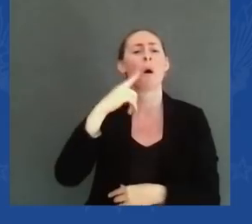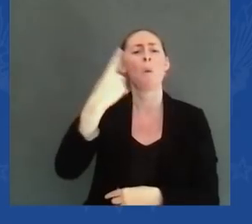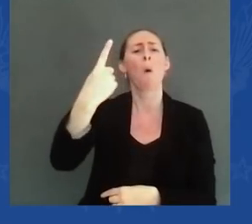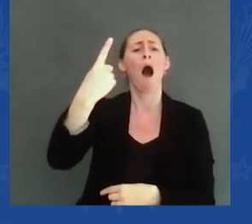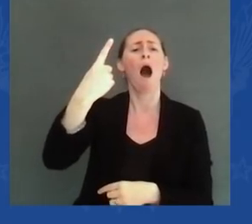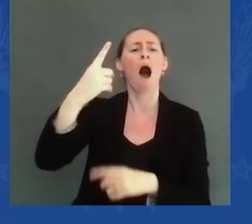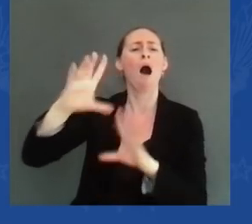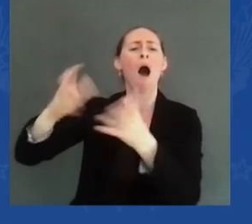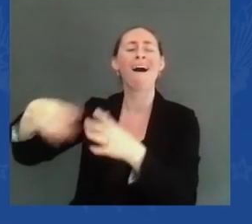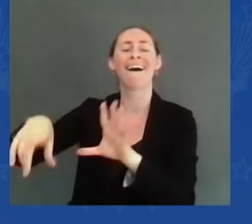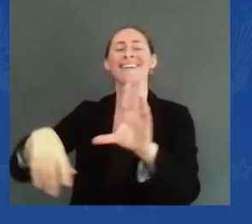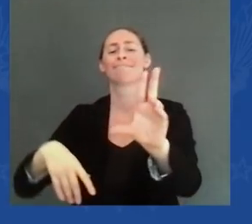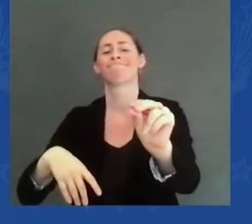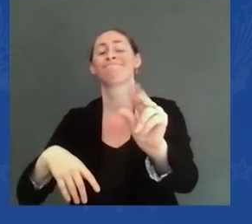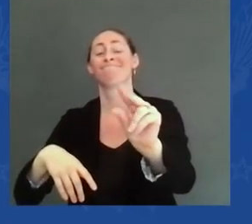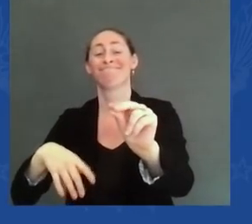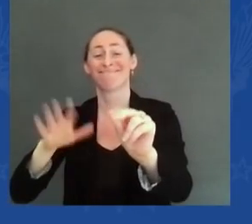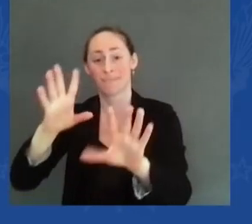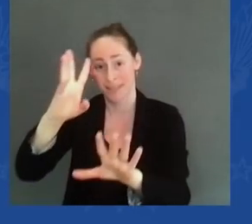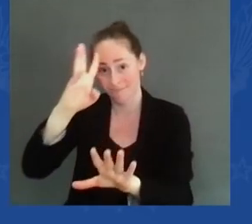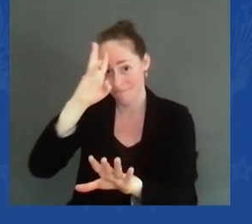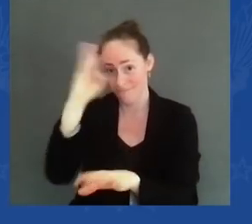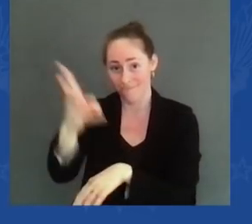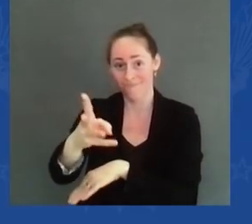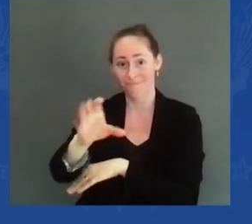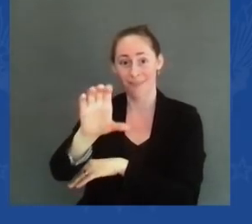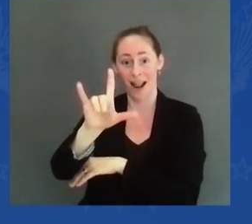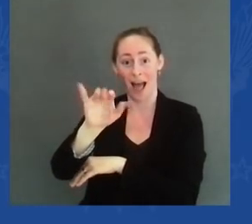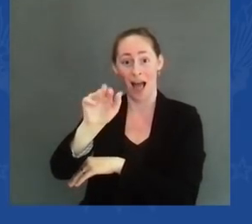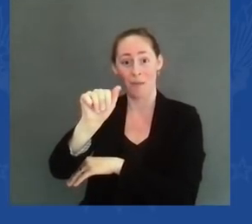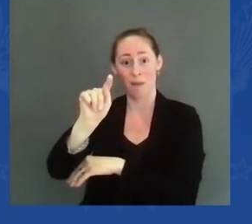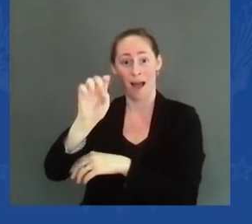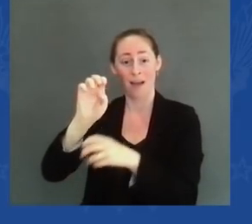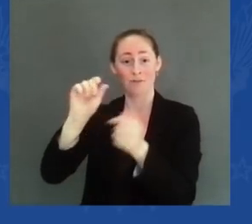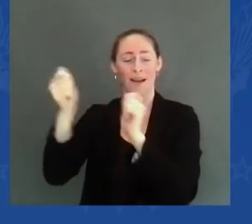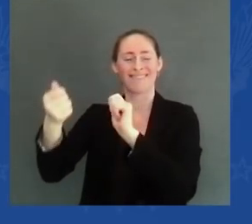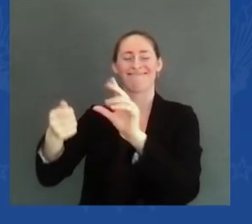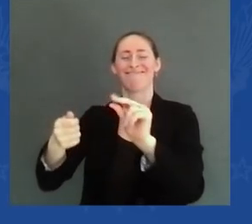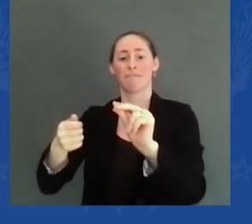The President: But I really mean it. Sometimes my mother used to say, "Out of everything bad,